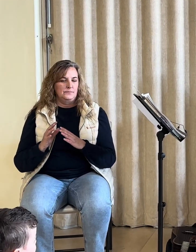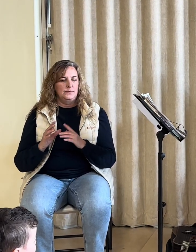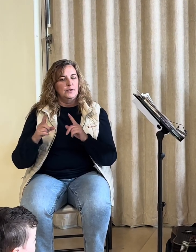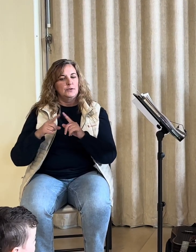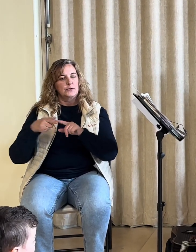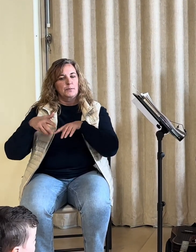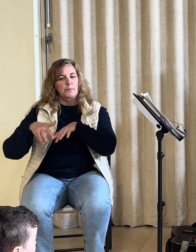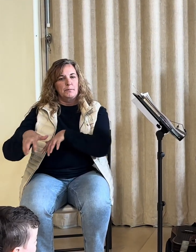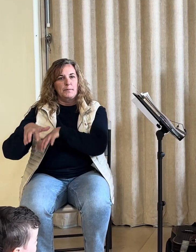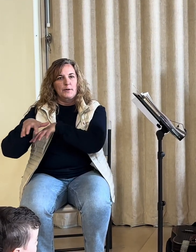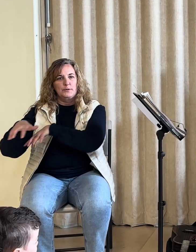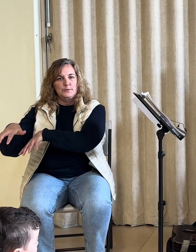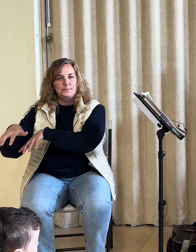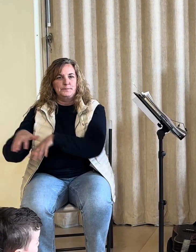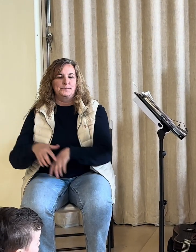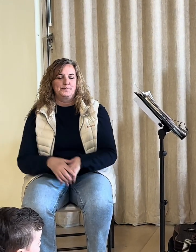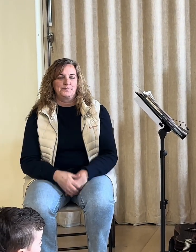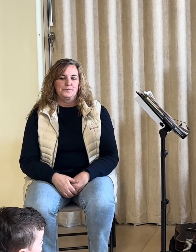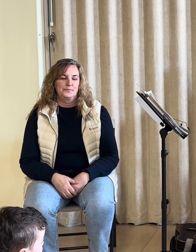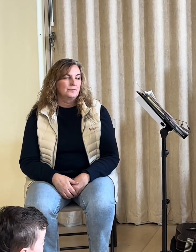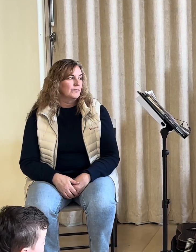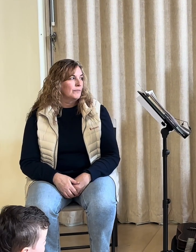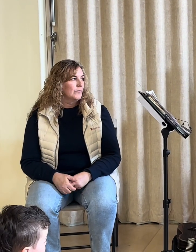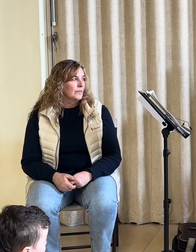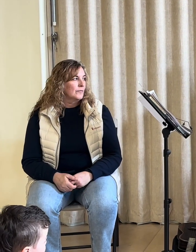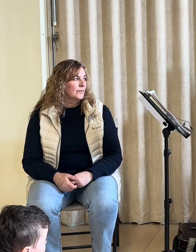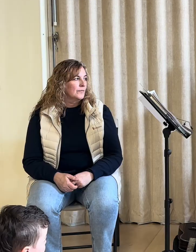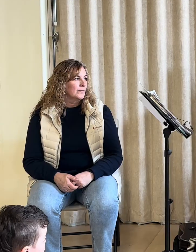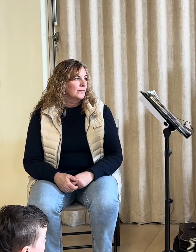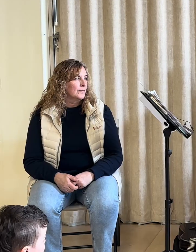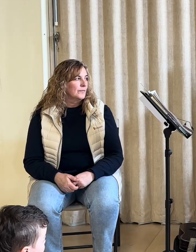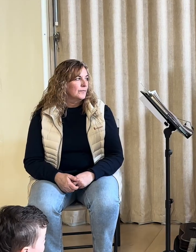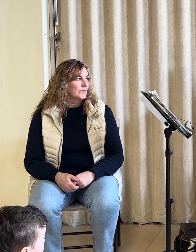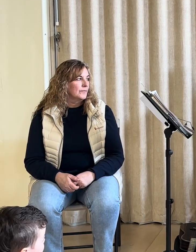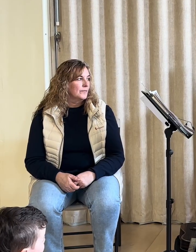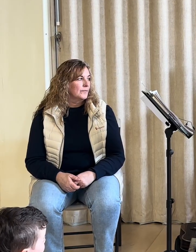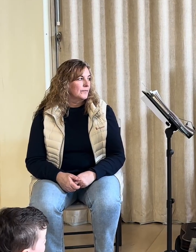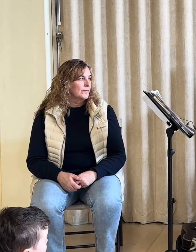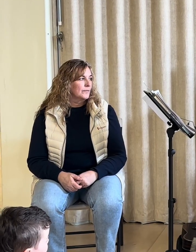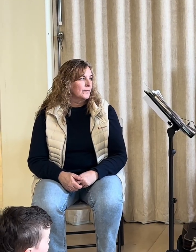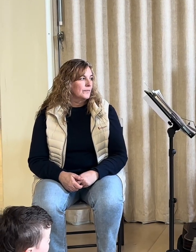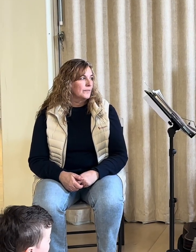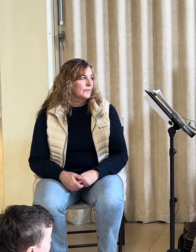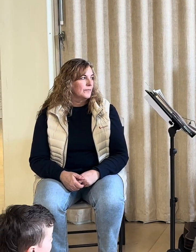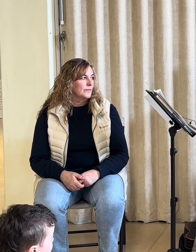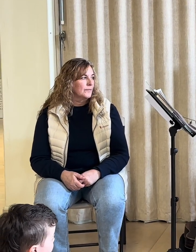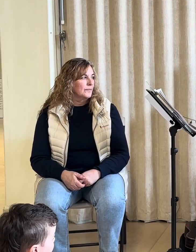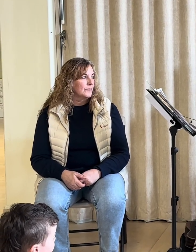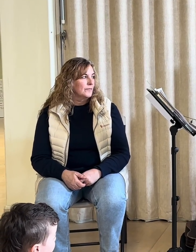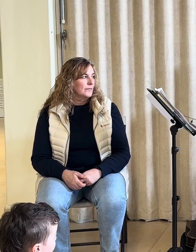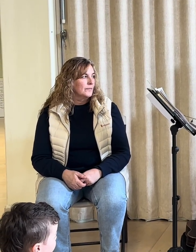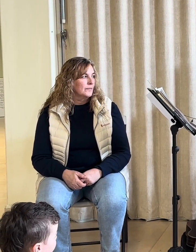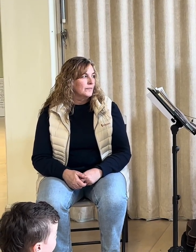...to march!